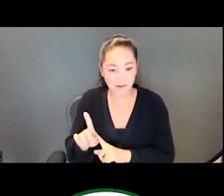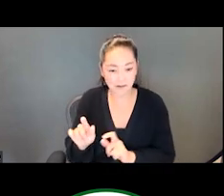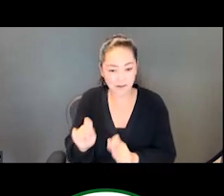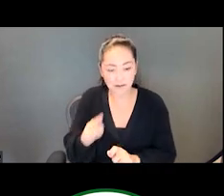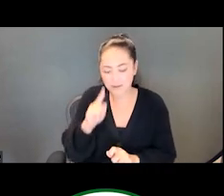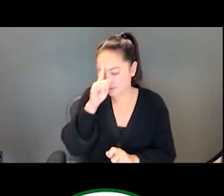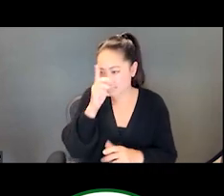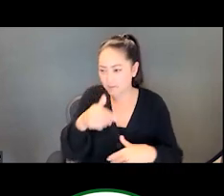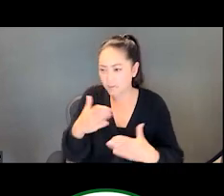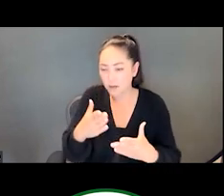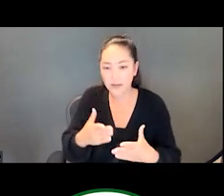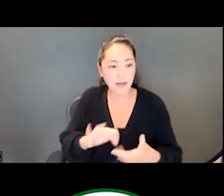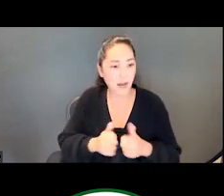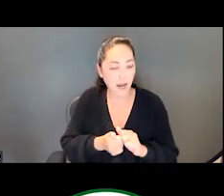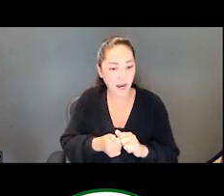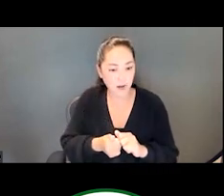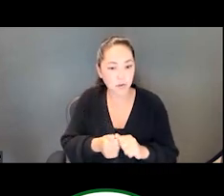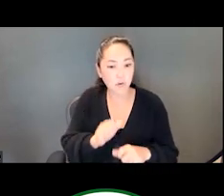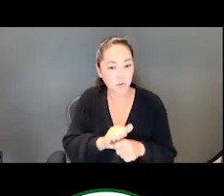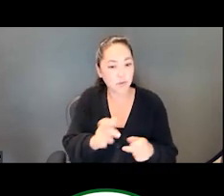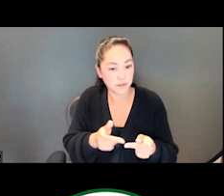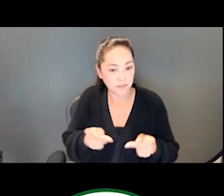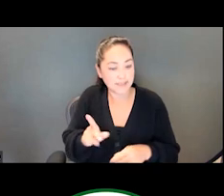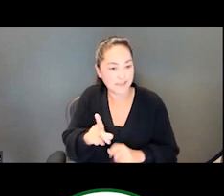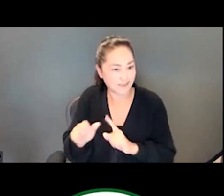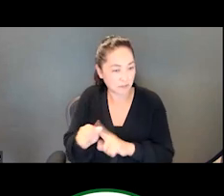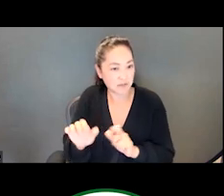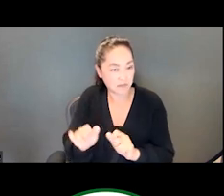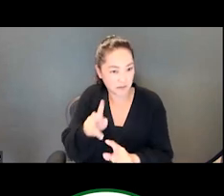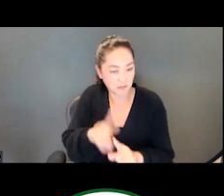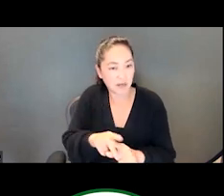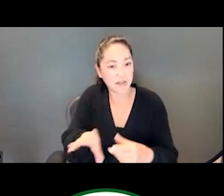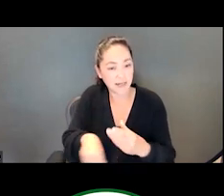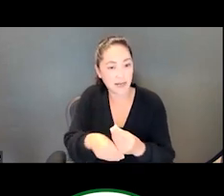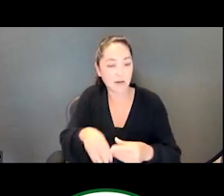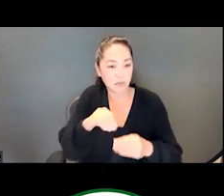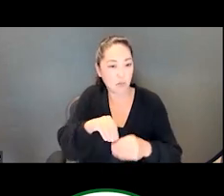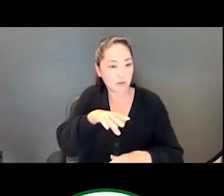So that leads me to my first question, which I'll open up to our panelists. So when thinking